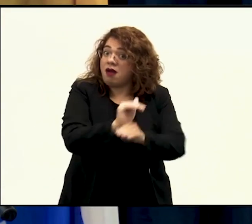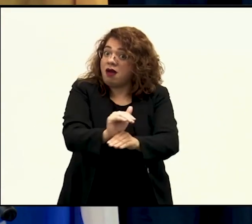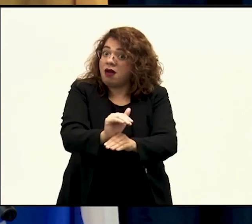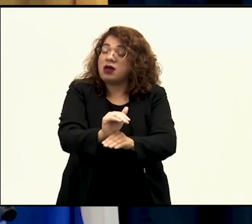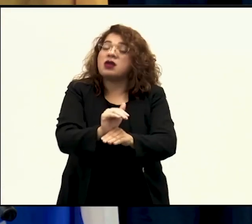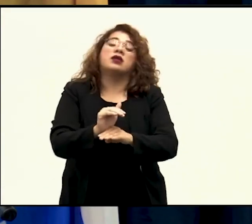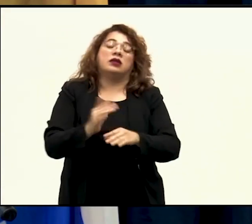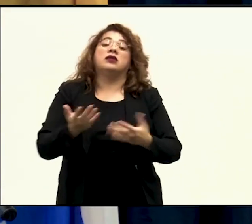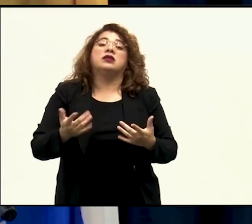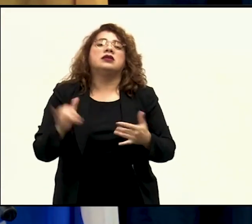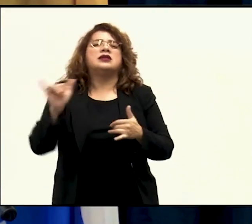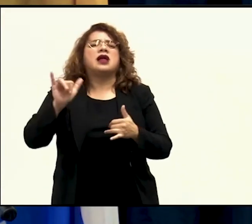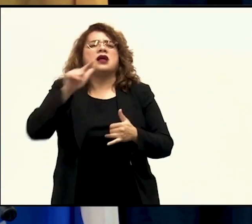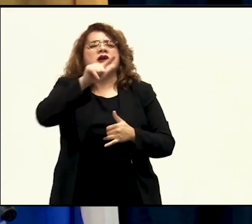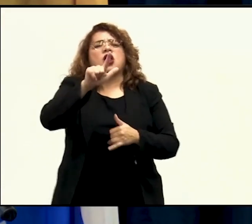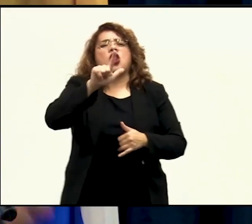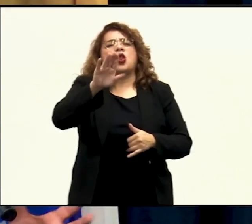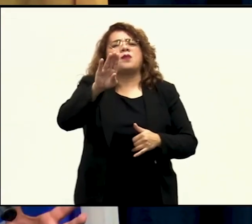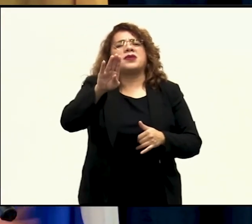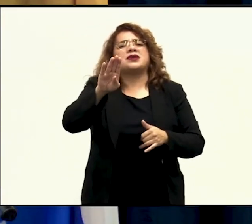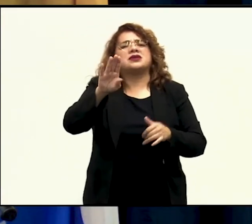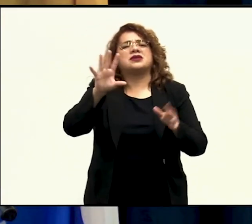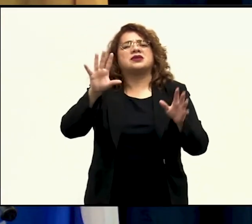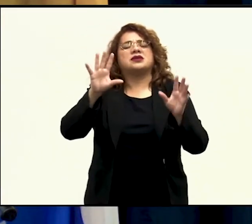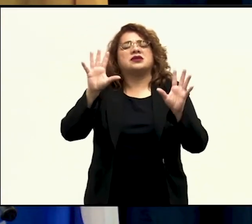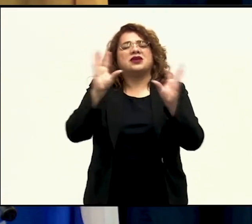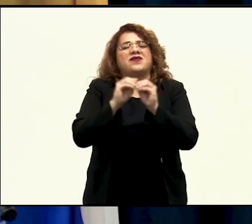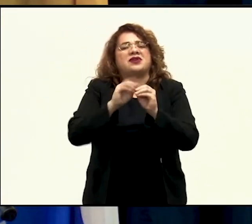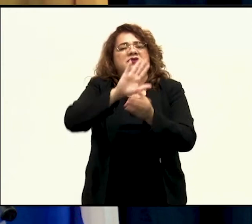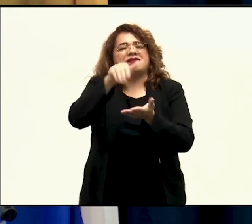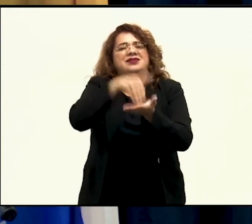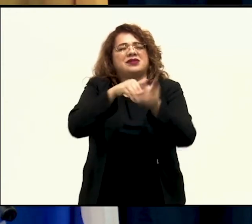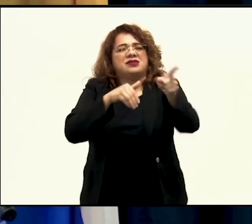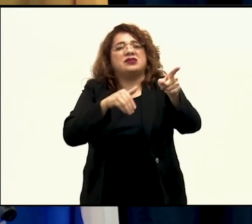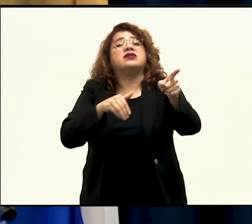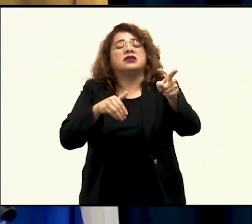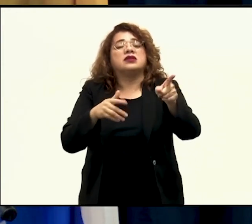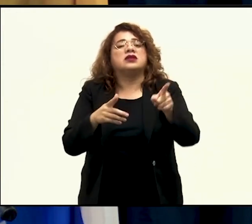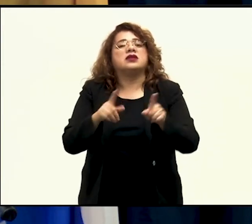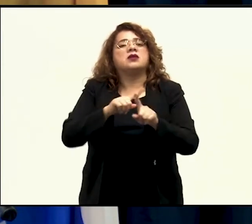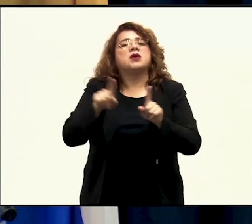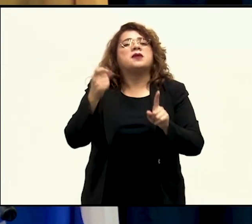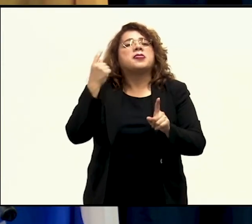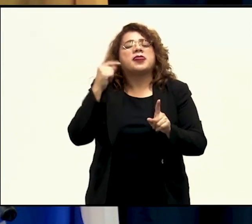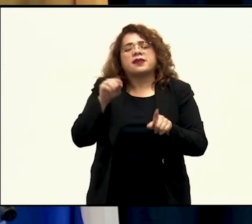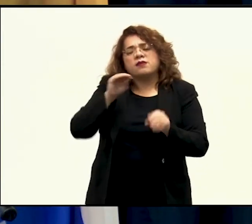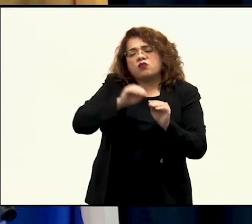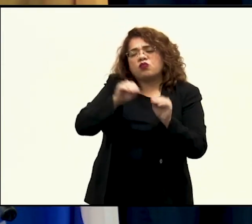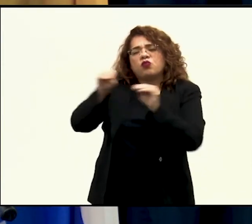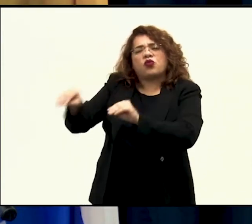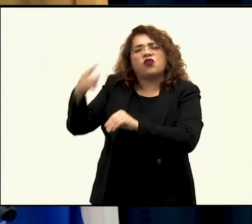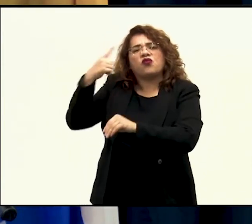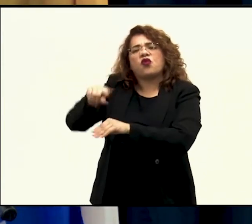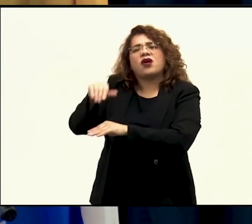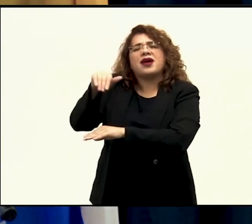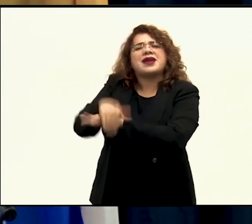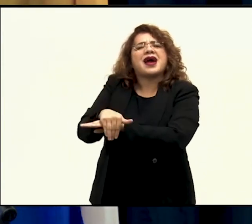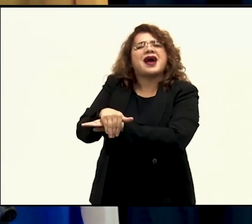similar to what we have at the convention center, but maybe something at a different location that provides a lot of services for night, for night vaccinations.